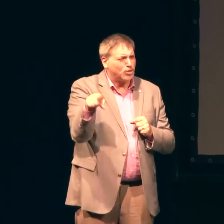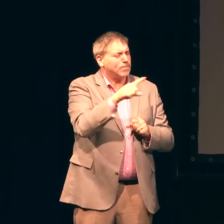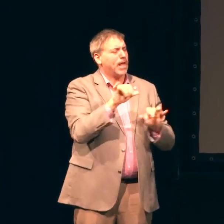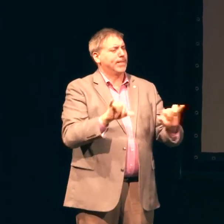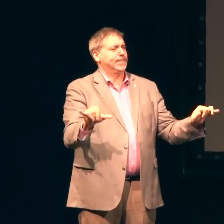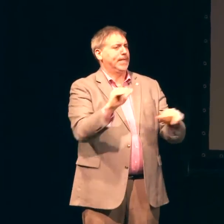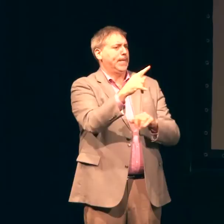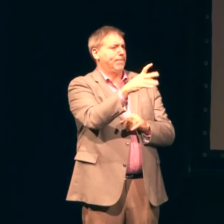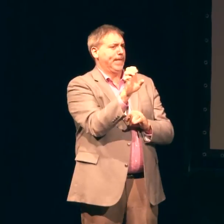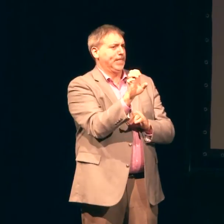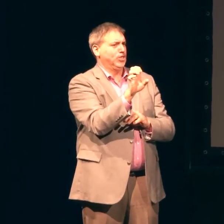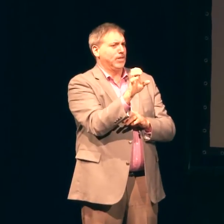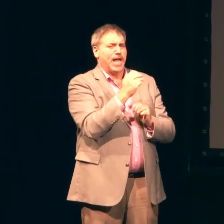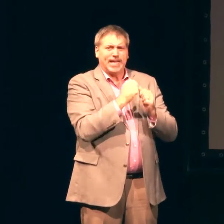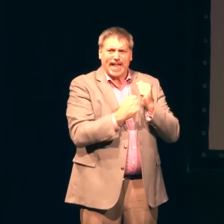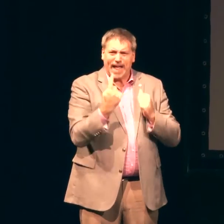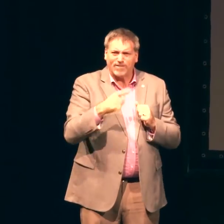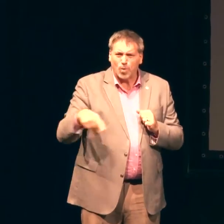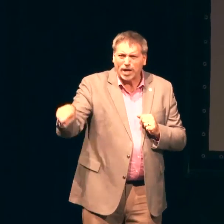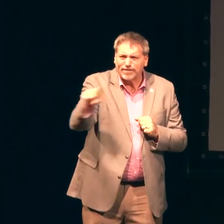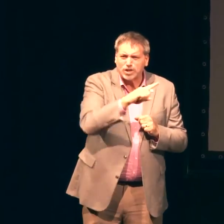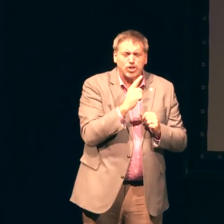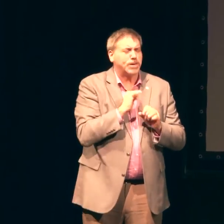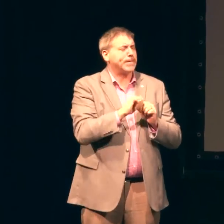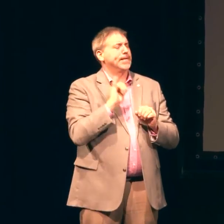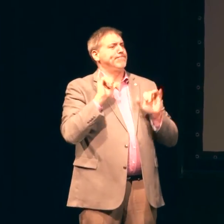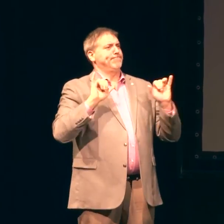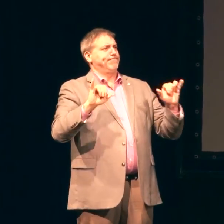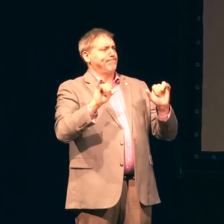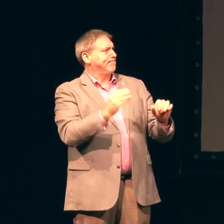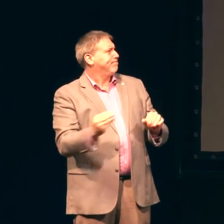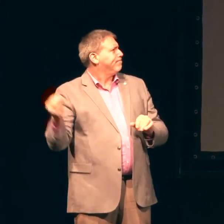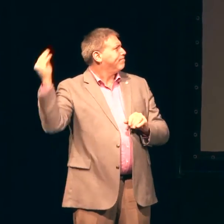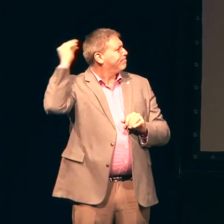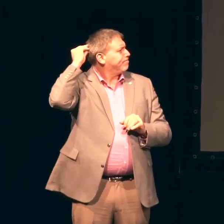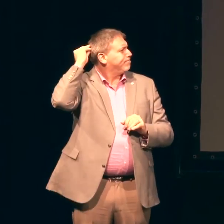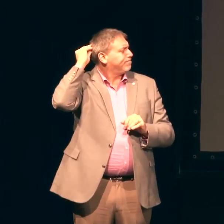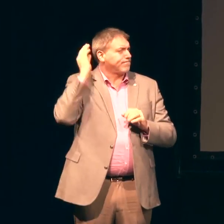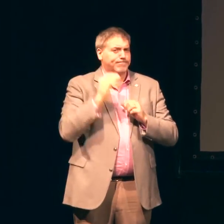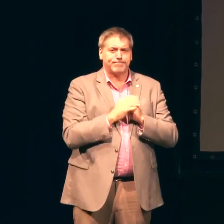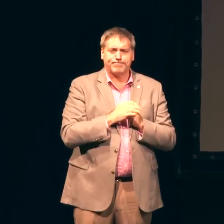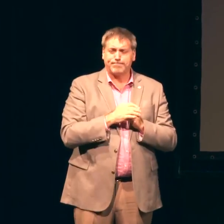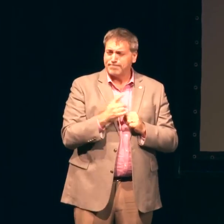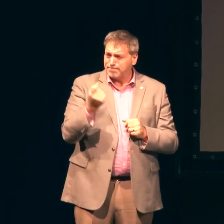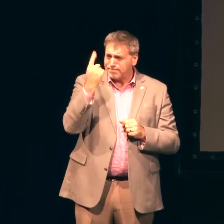everyone in the audience be on the same page. To have everyone understand and take with